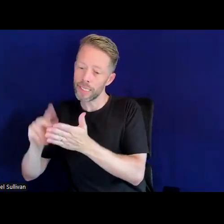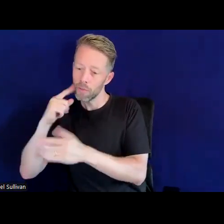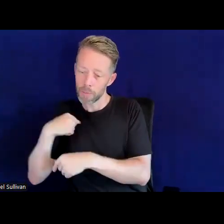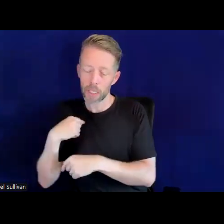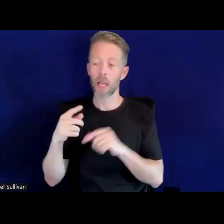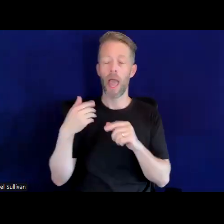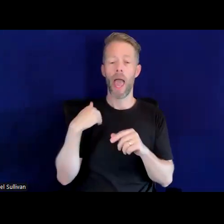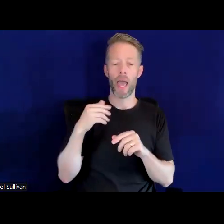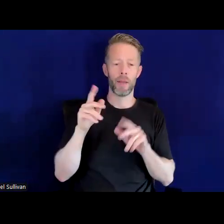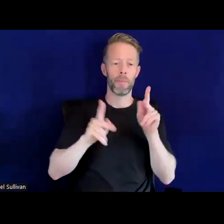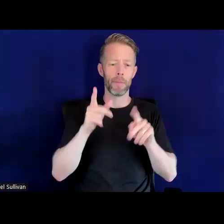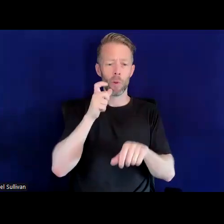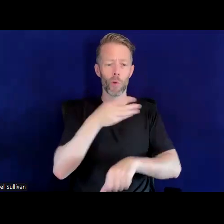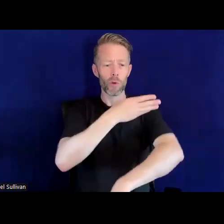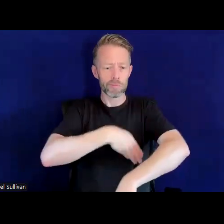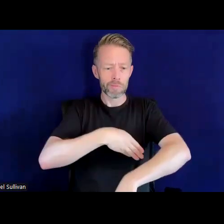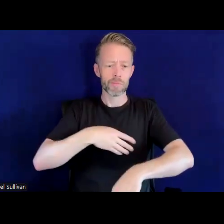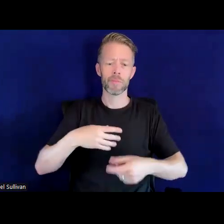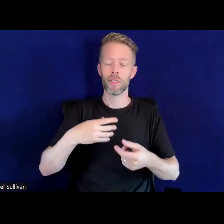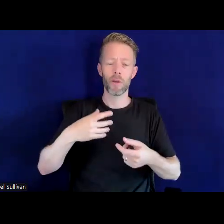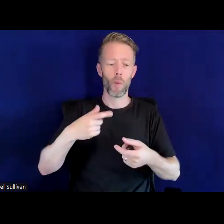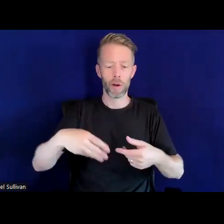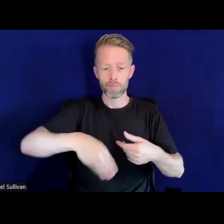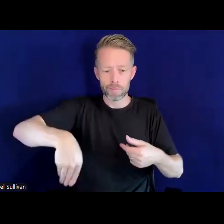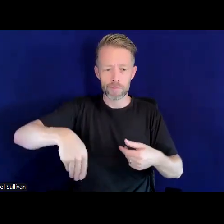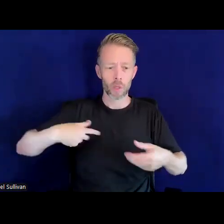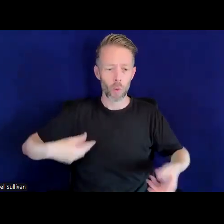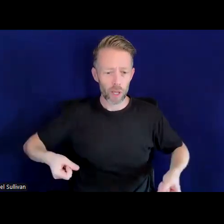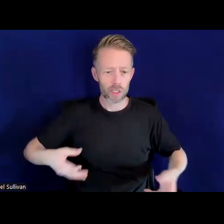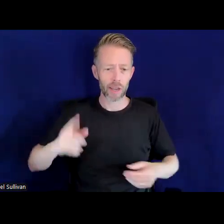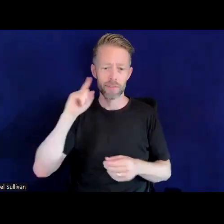There was people that were an amputee, people that were Deaf,